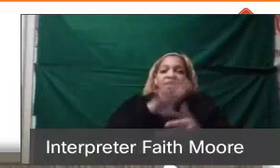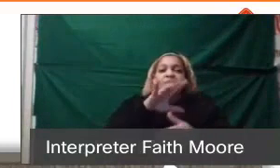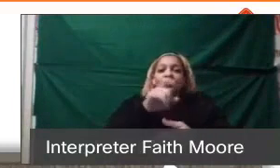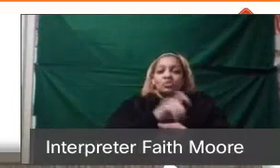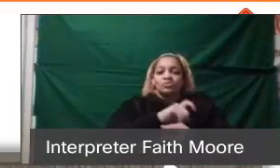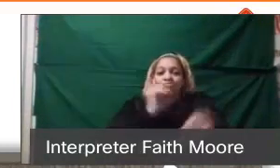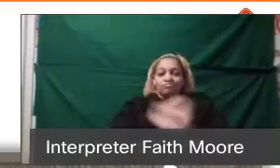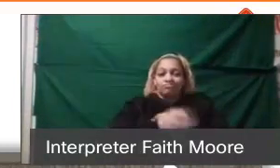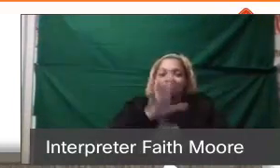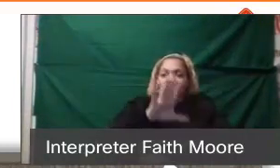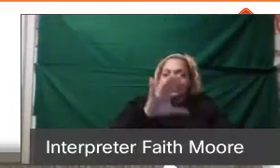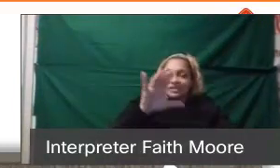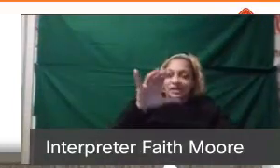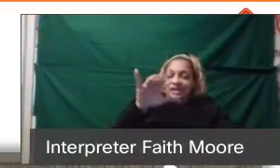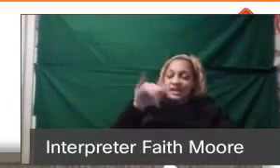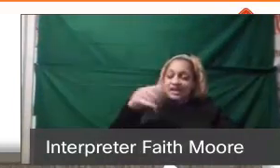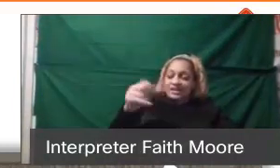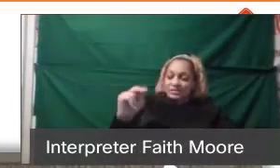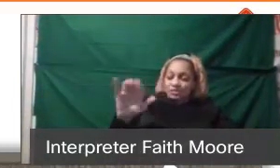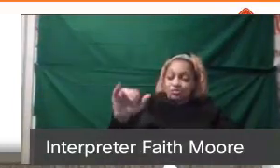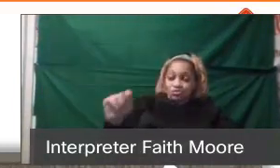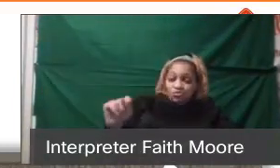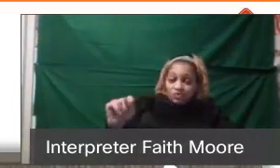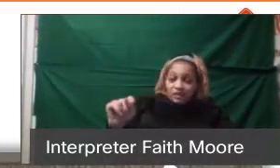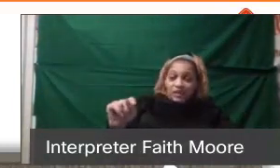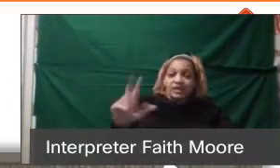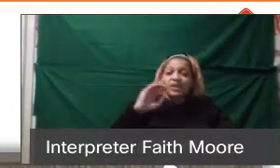And we'll continue under the railroad bridge for 1 block, and then turn northward.